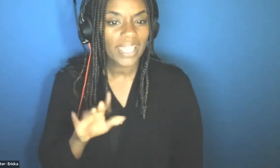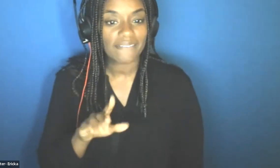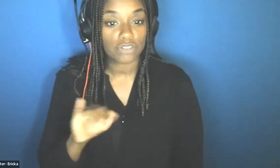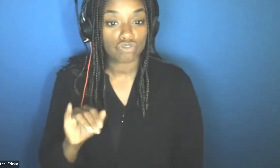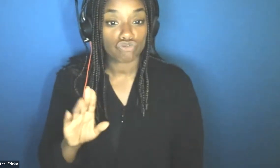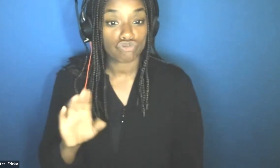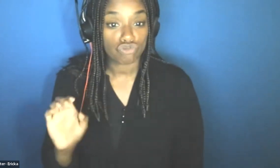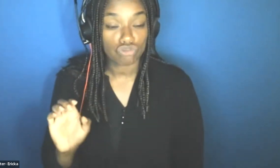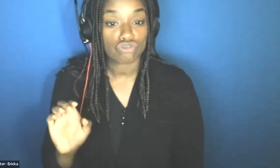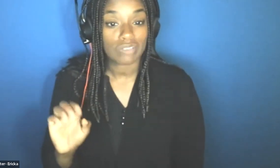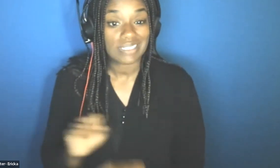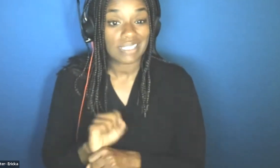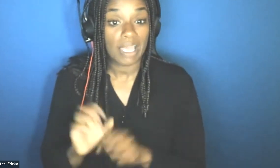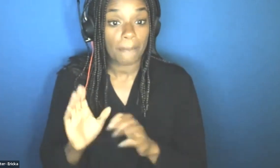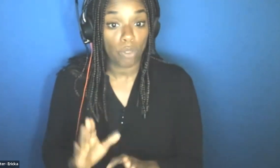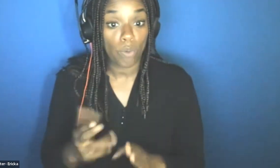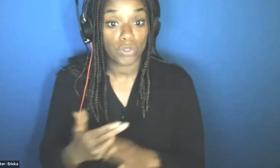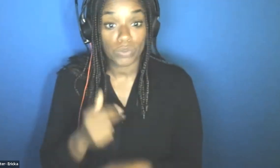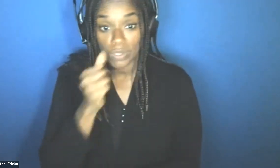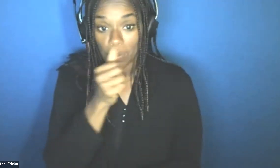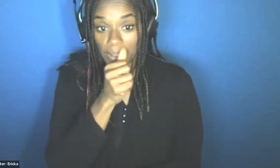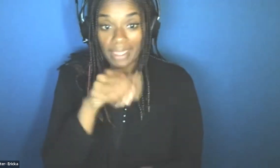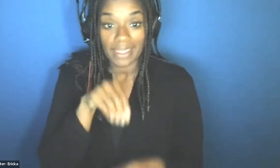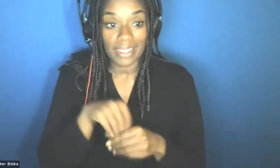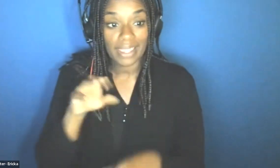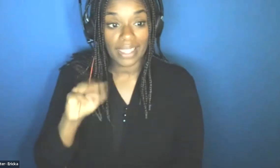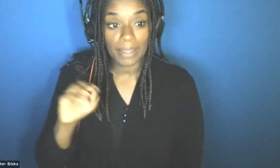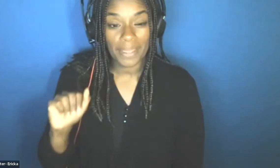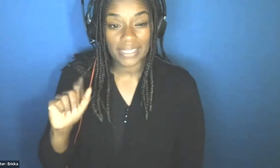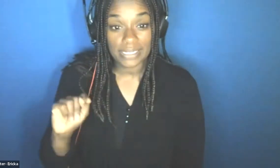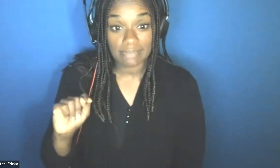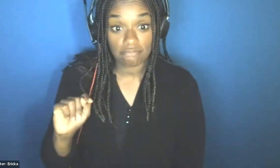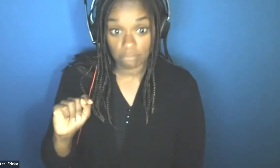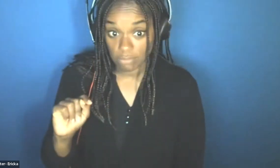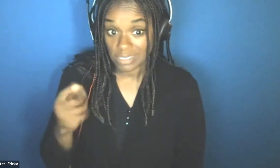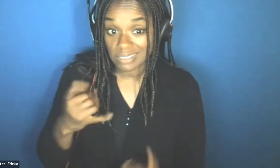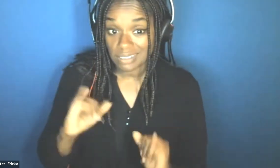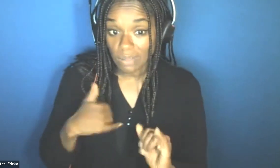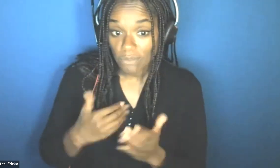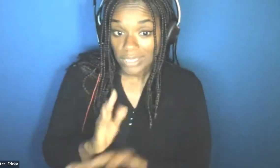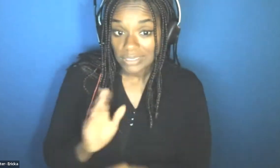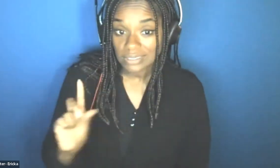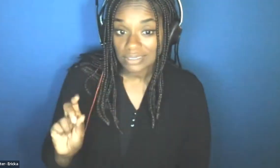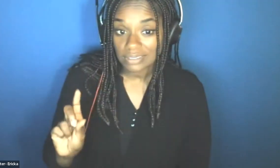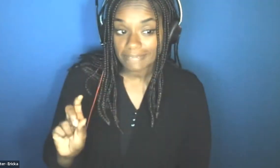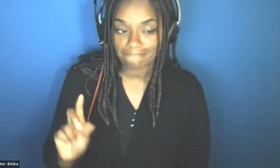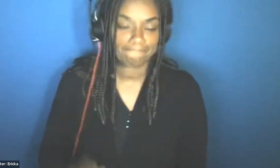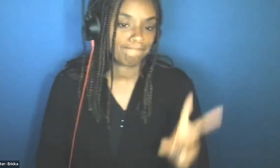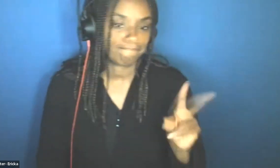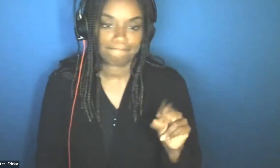Now, here's a twist.